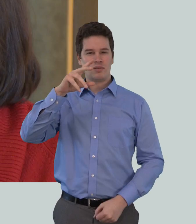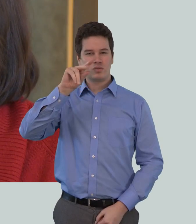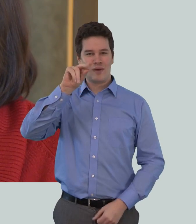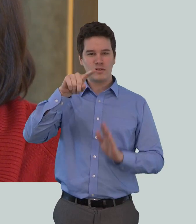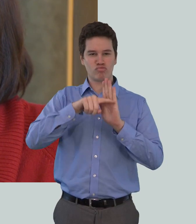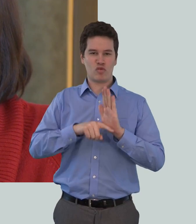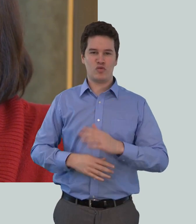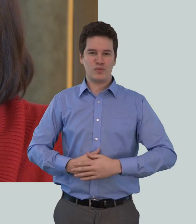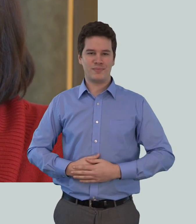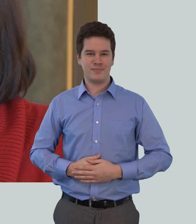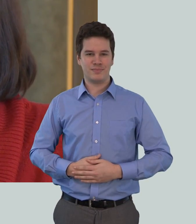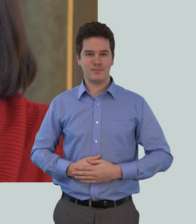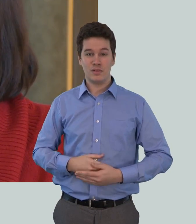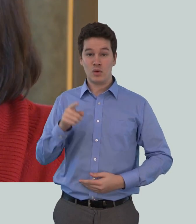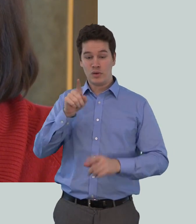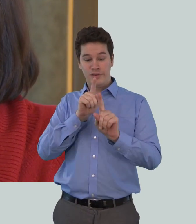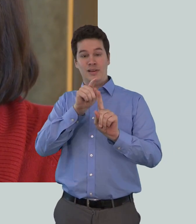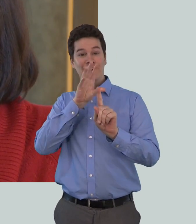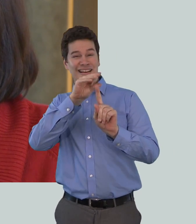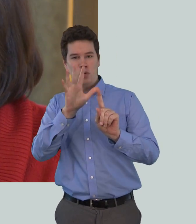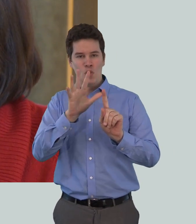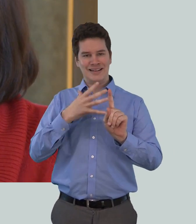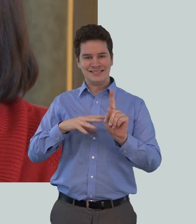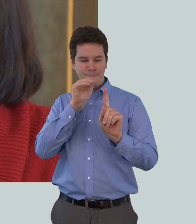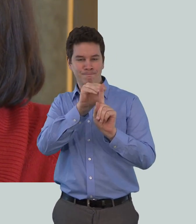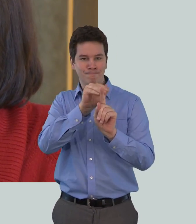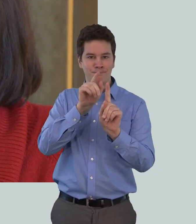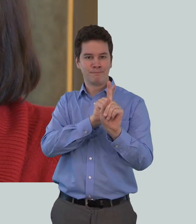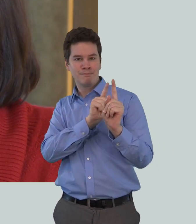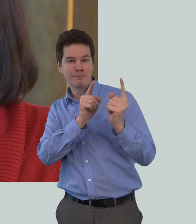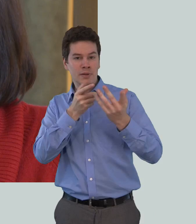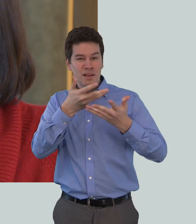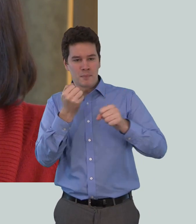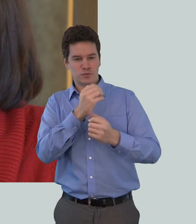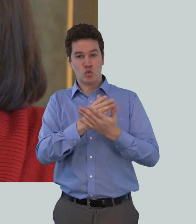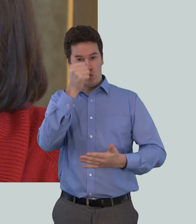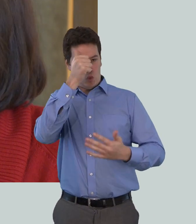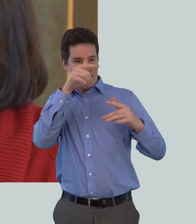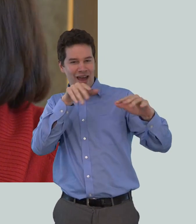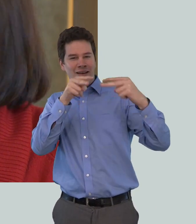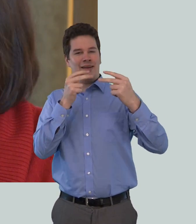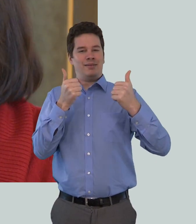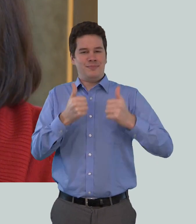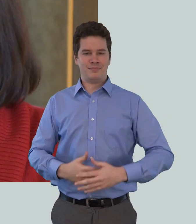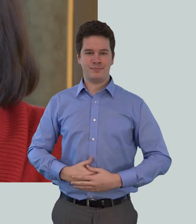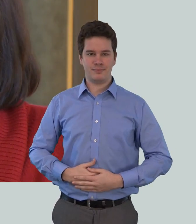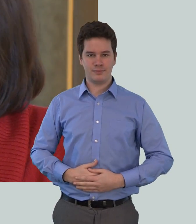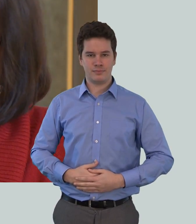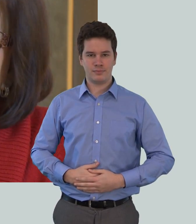You can’t just go up behind him and speak to him, you need to nudge him on the shoulder and make sure that he knows that you are there.